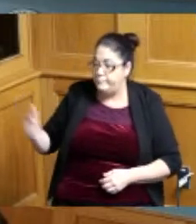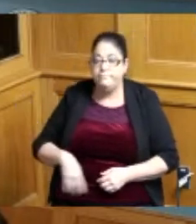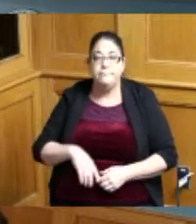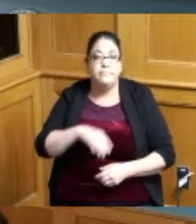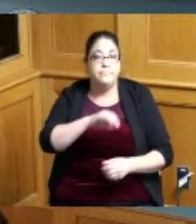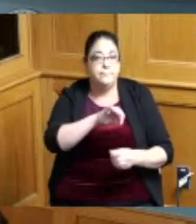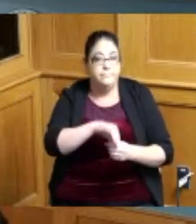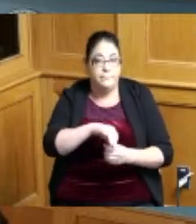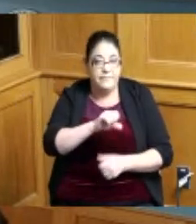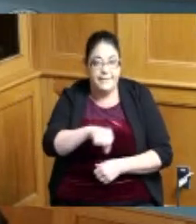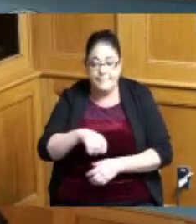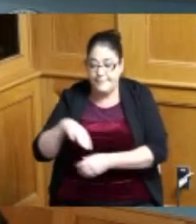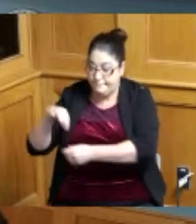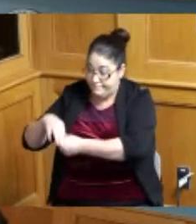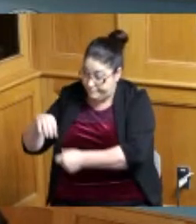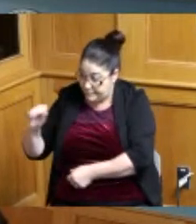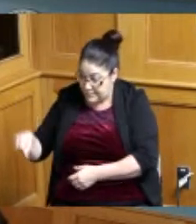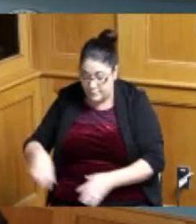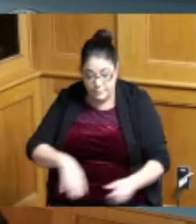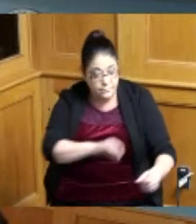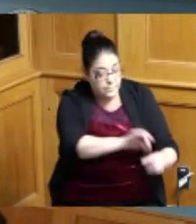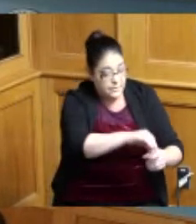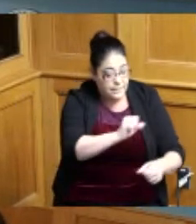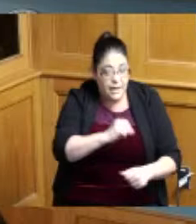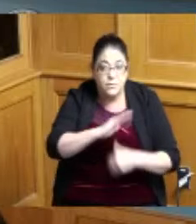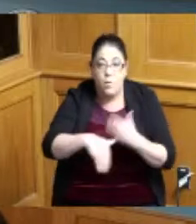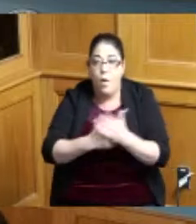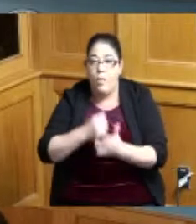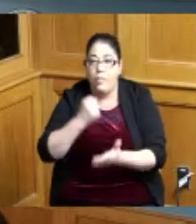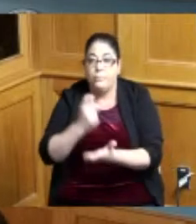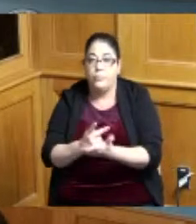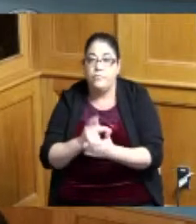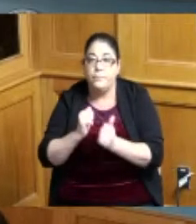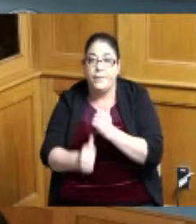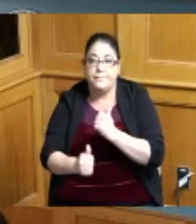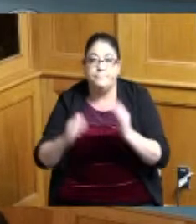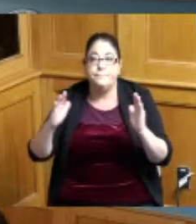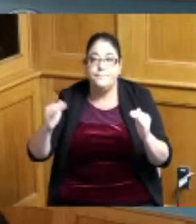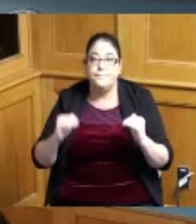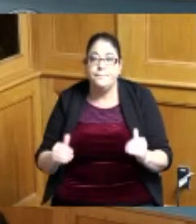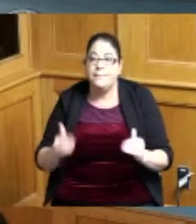yes Commissioner Reece yes Commissioner Driehaus yes thank you thank you thank you so much and